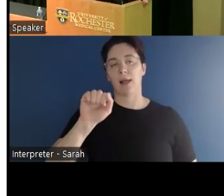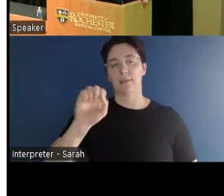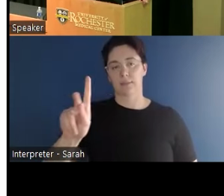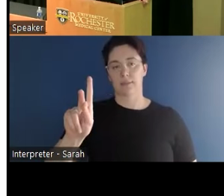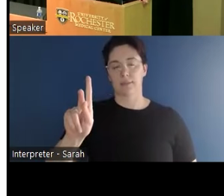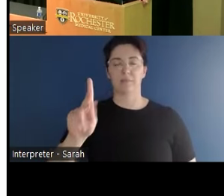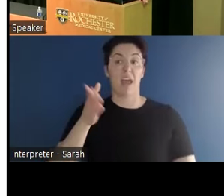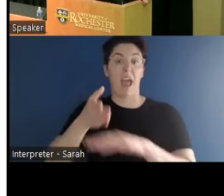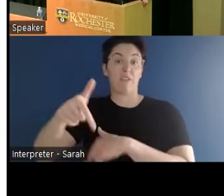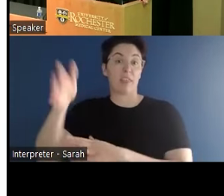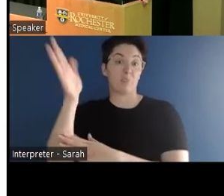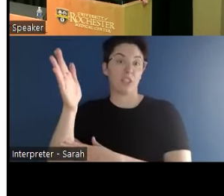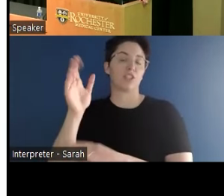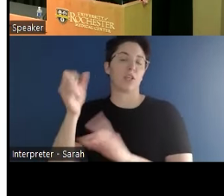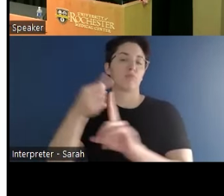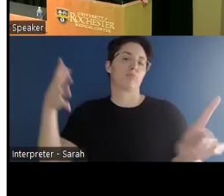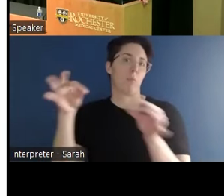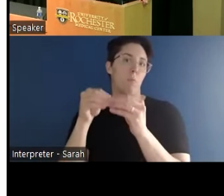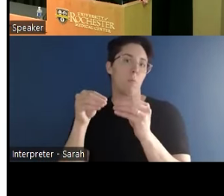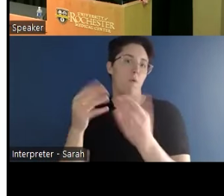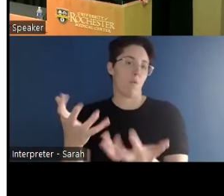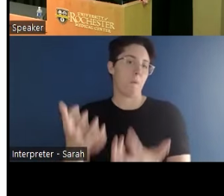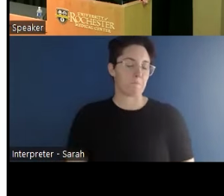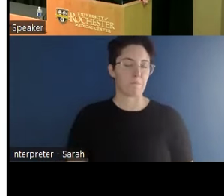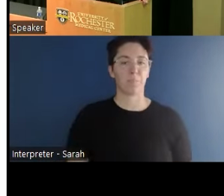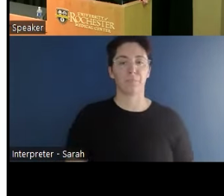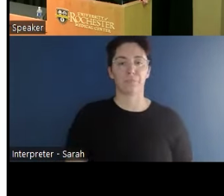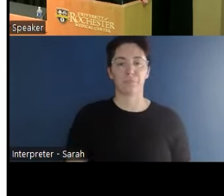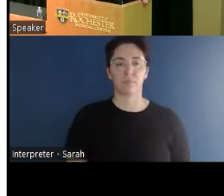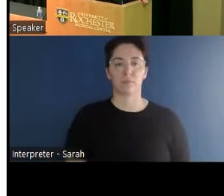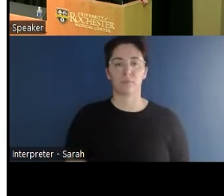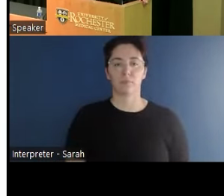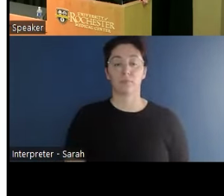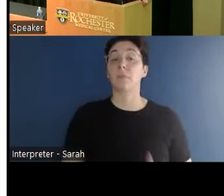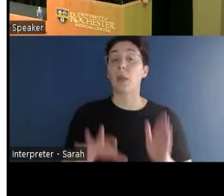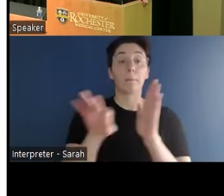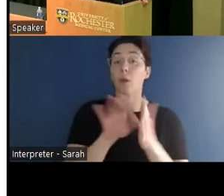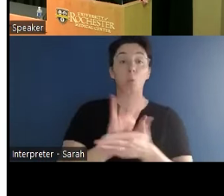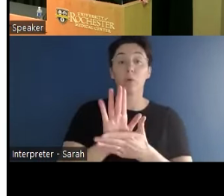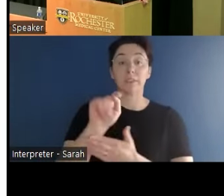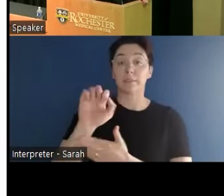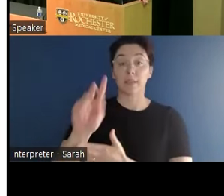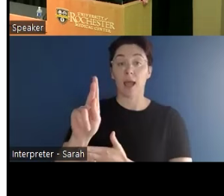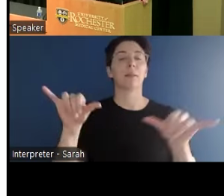afterward if you'd like to know more the choose a movie task was used to measure social motivation